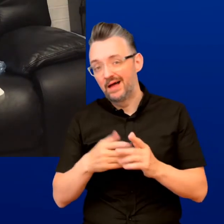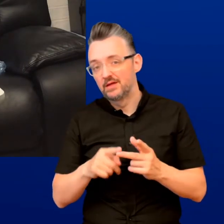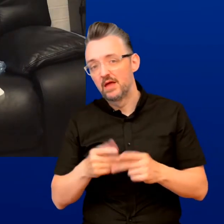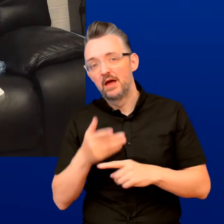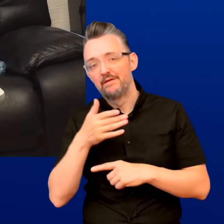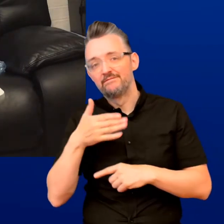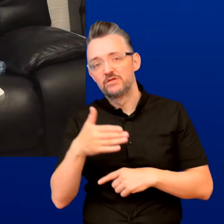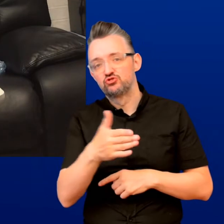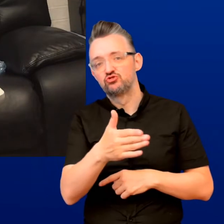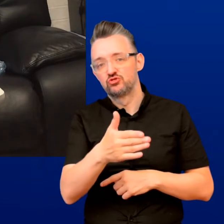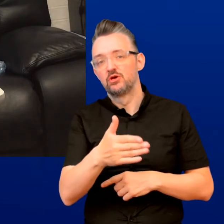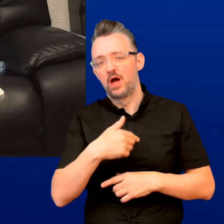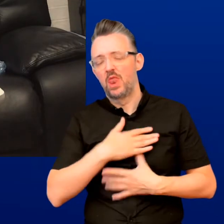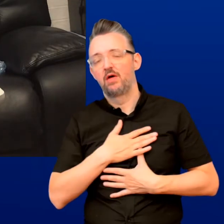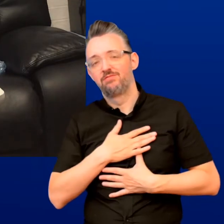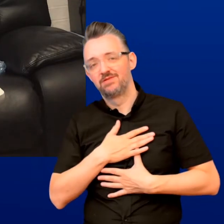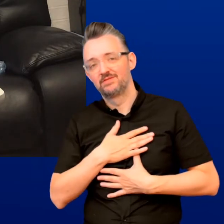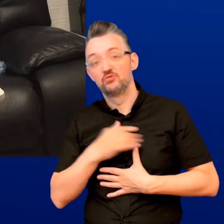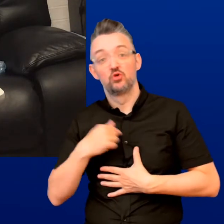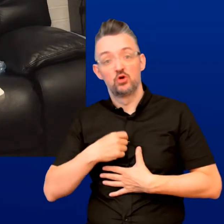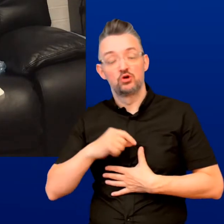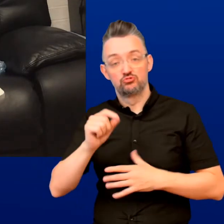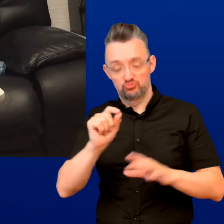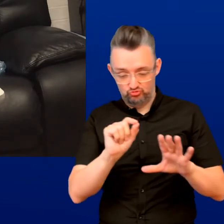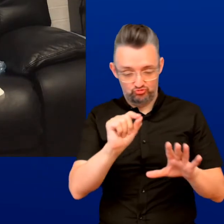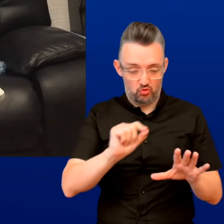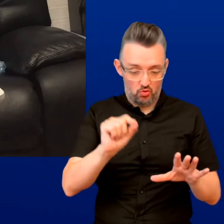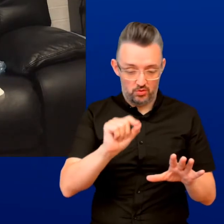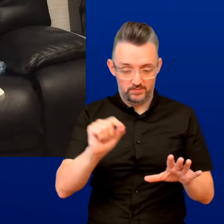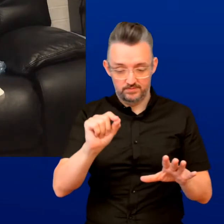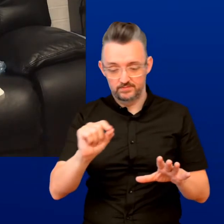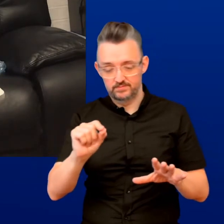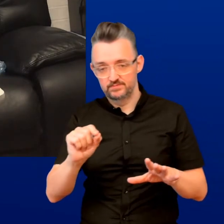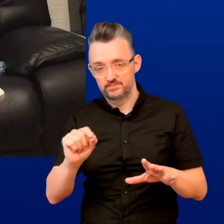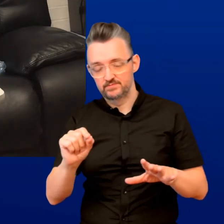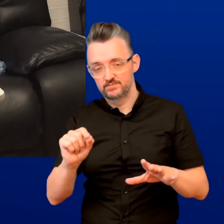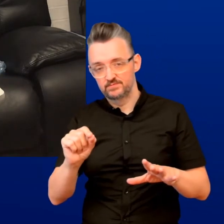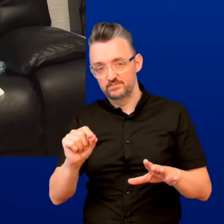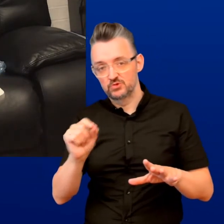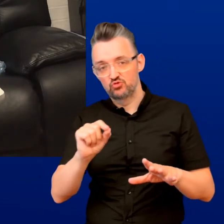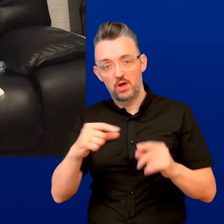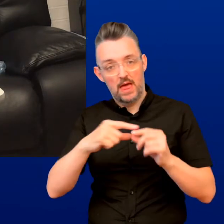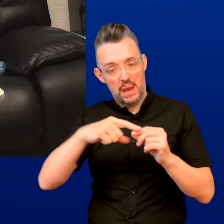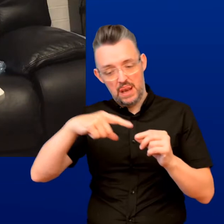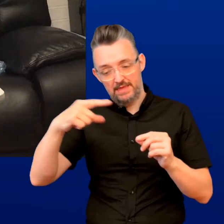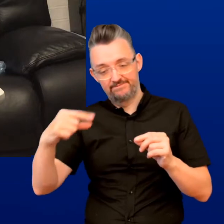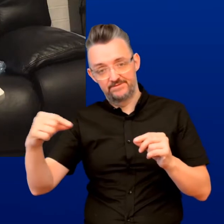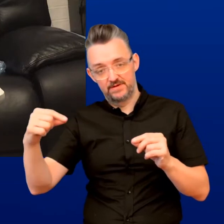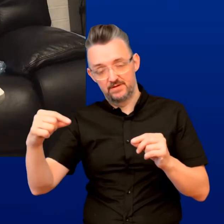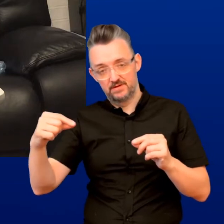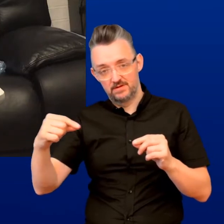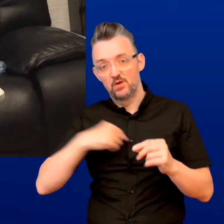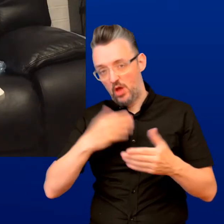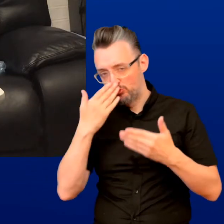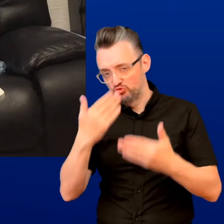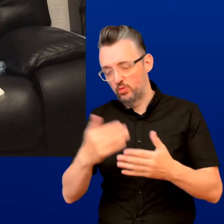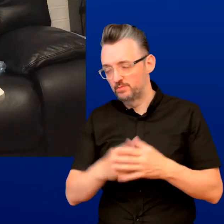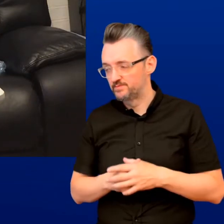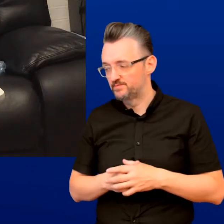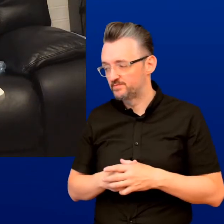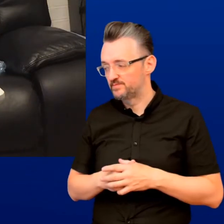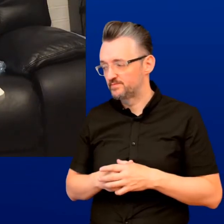So, what I did was I drew a leaf - which i will show you.